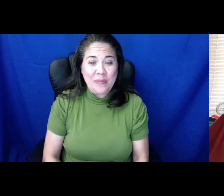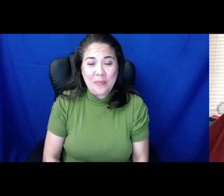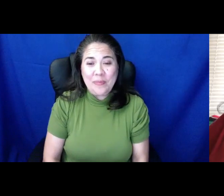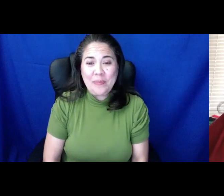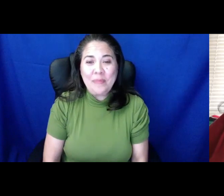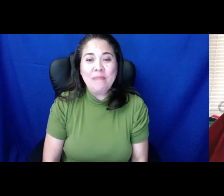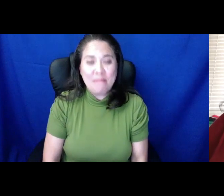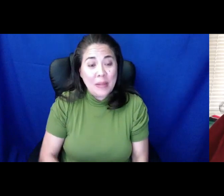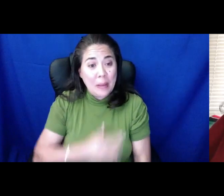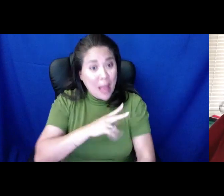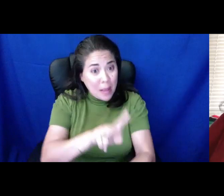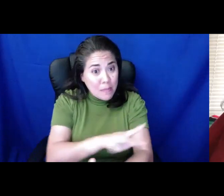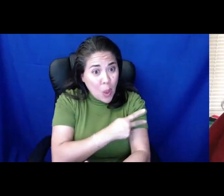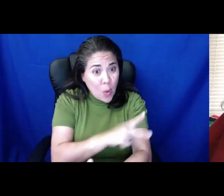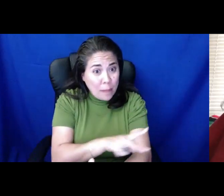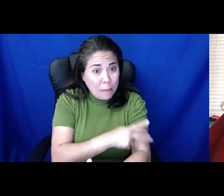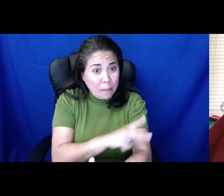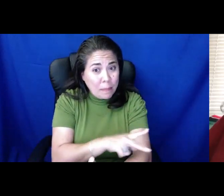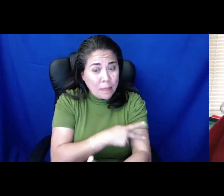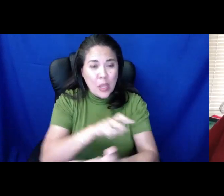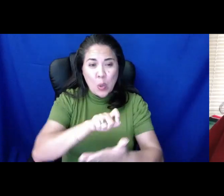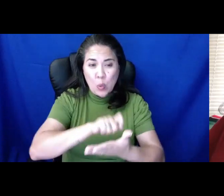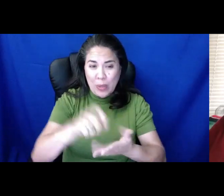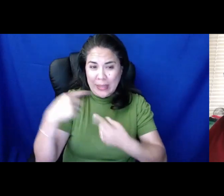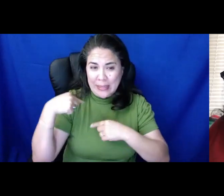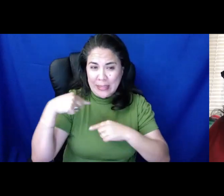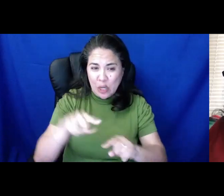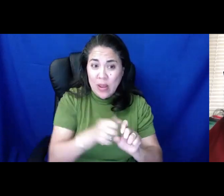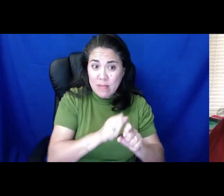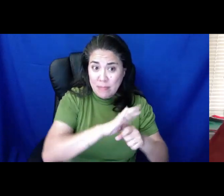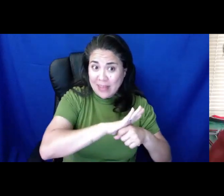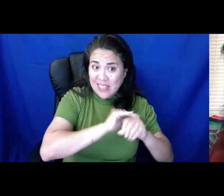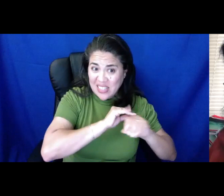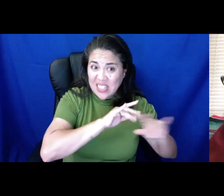Viktoria Valenzuela: My phone is written during the pandemic, I think I sparkles.